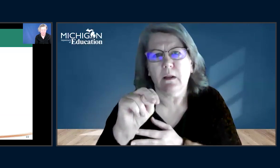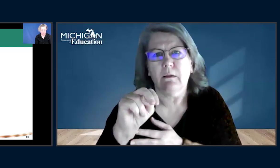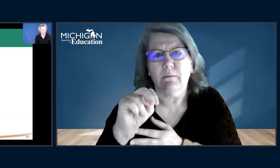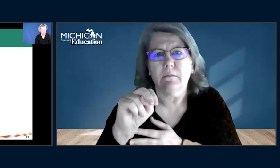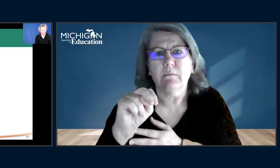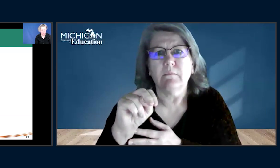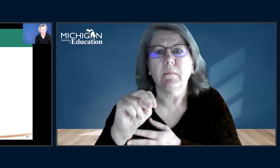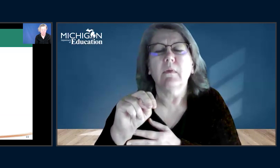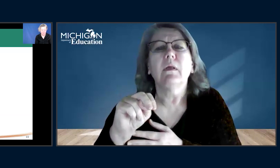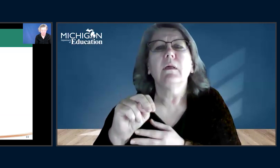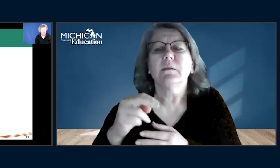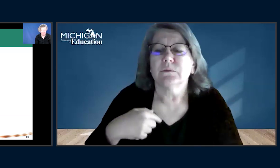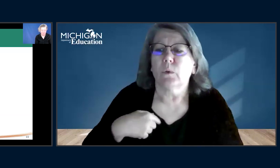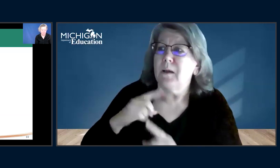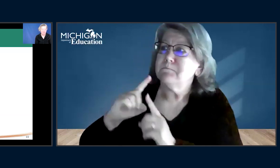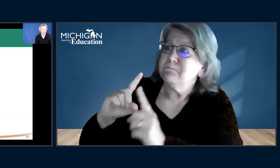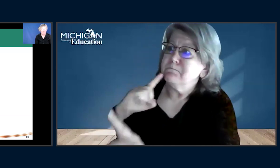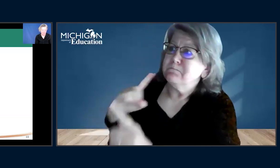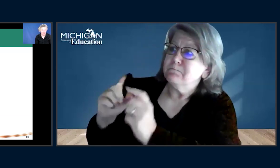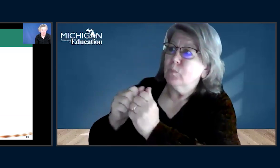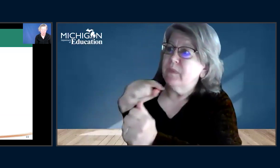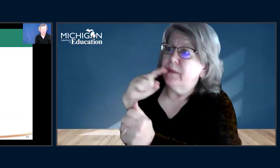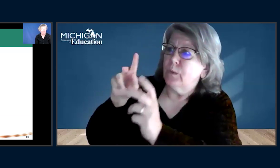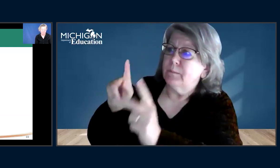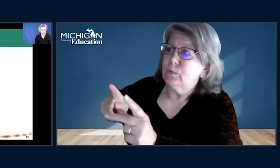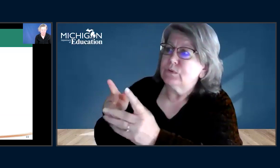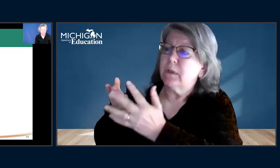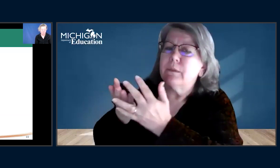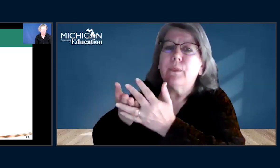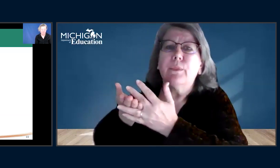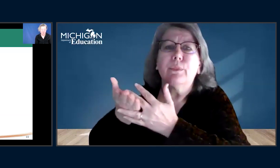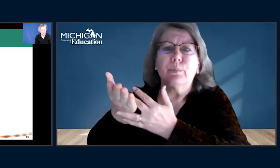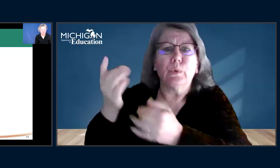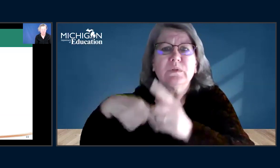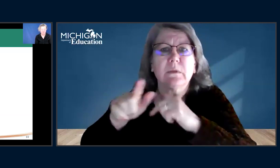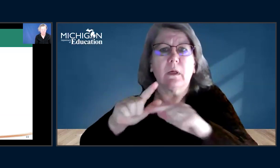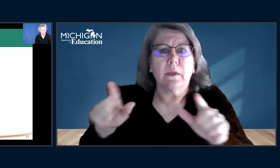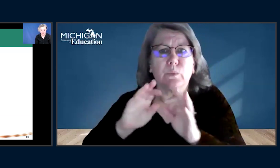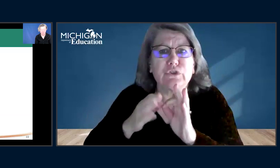a video relay service through Sorenson Communications. And so, I will speak with the hearing person